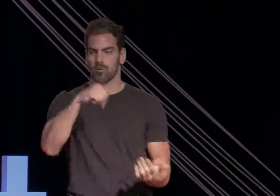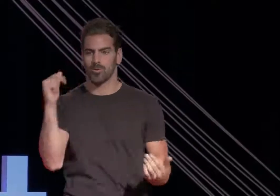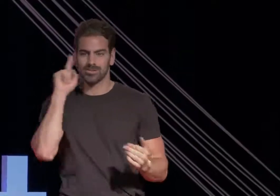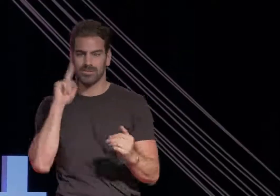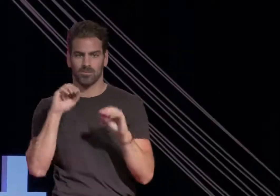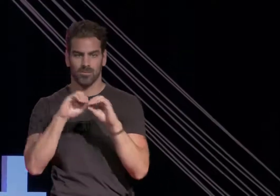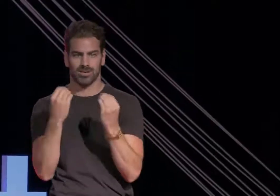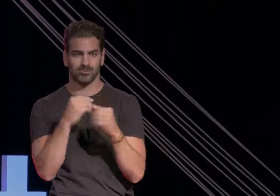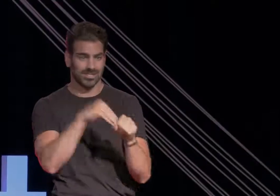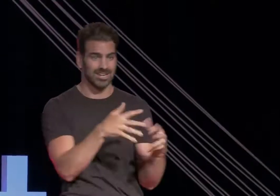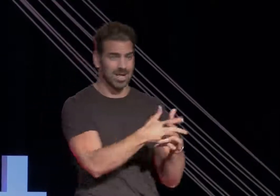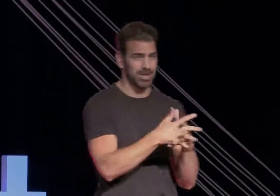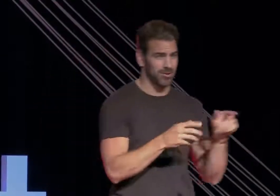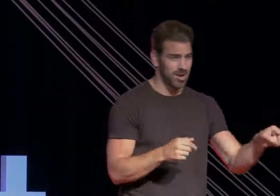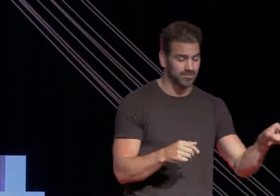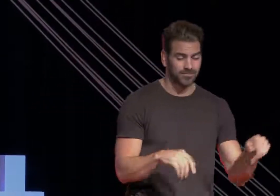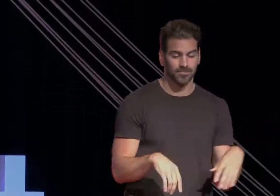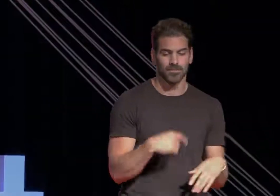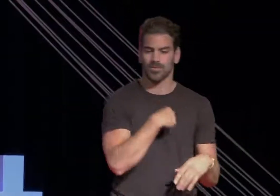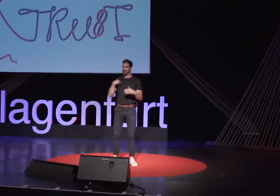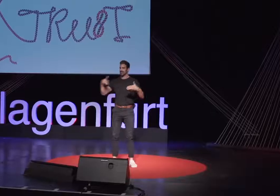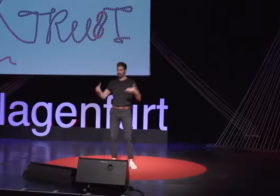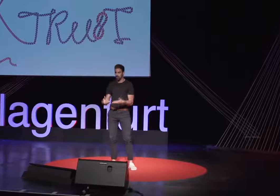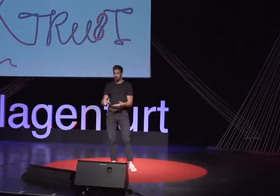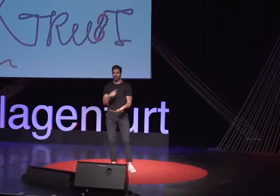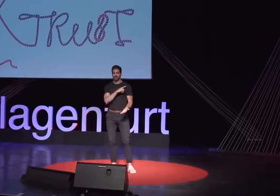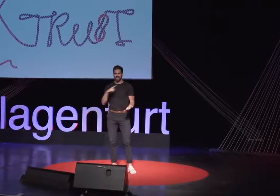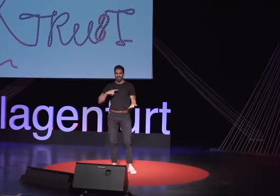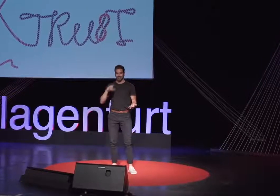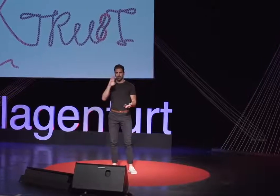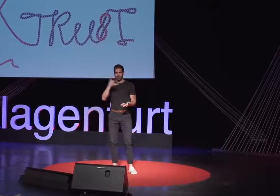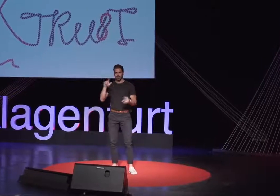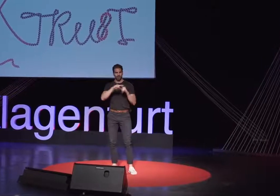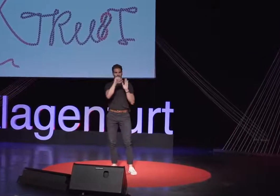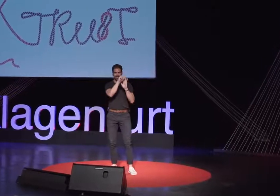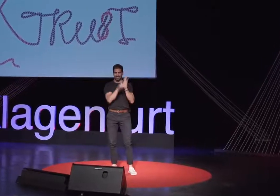partnered with another deaf organization in the united states to introduce legislation a bill